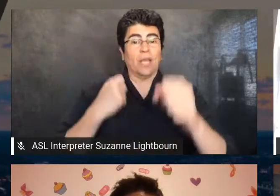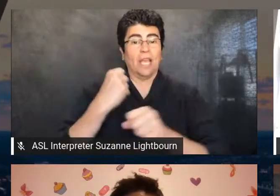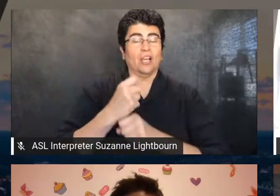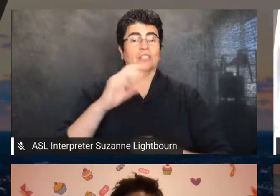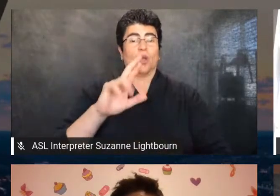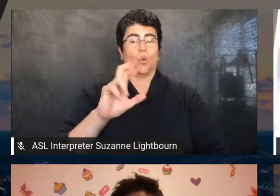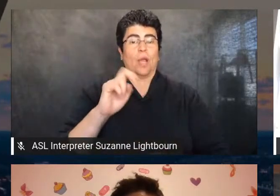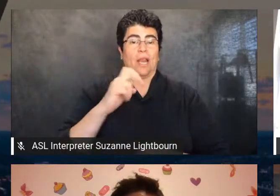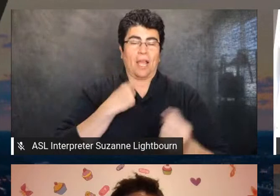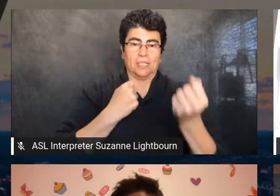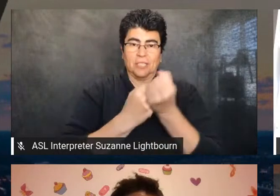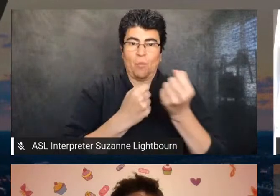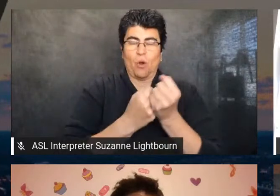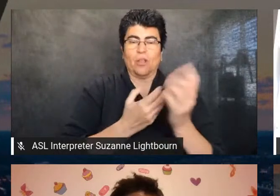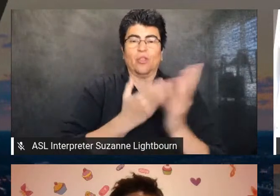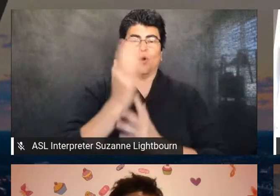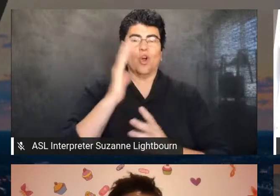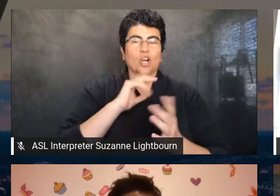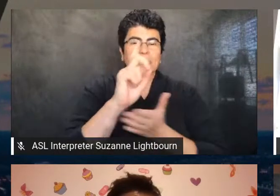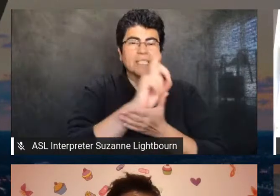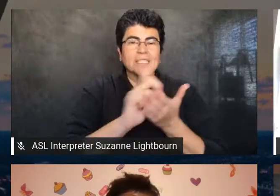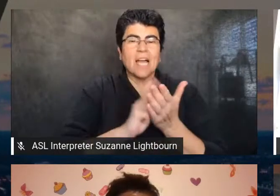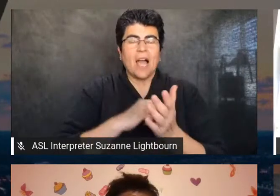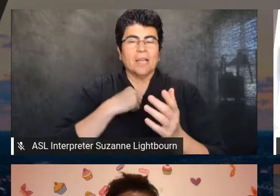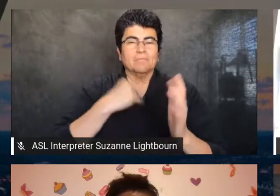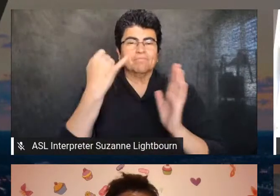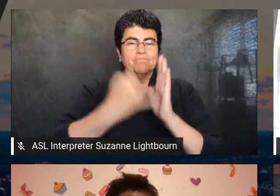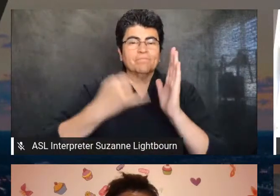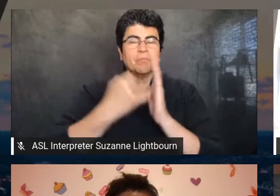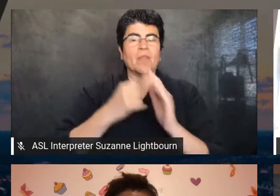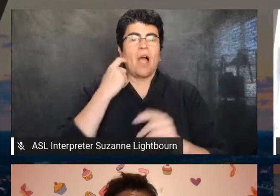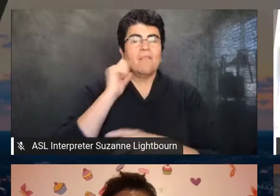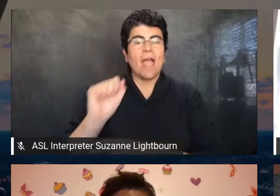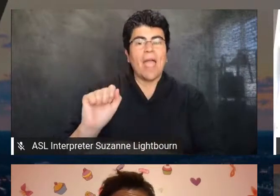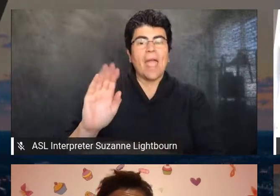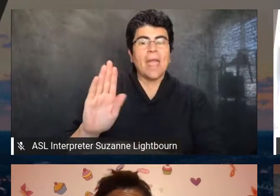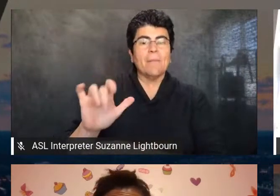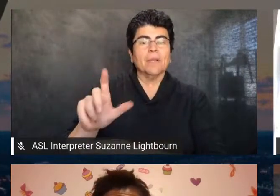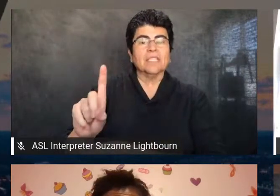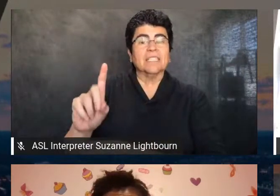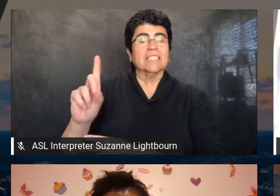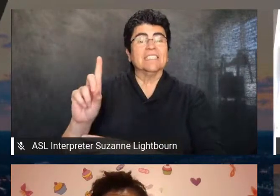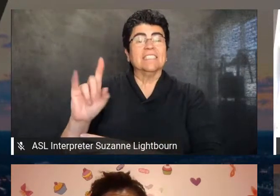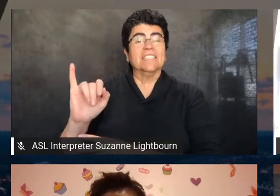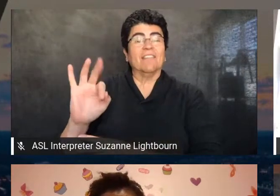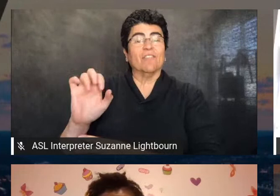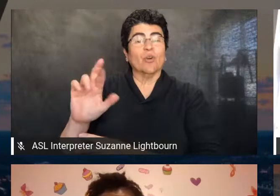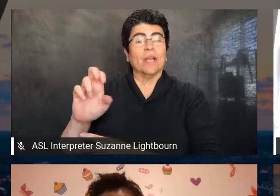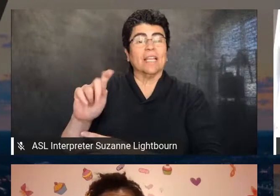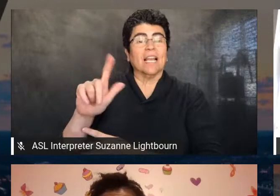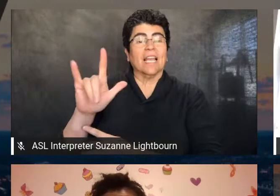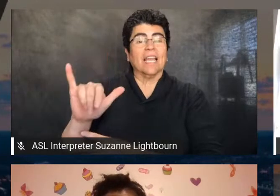through her design and curation assistance of Abled Differently, an initiative that generates a fundamental dialogue